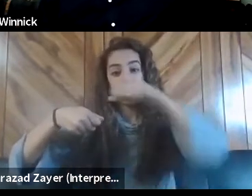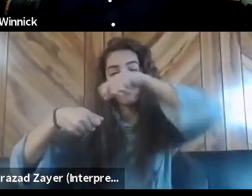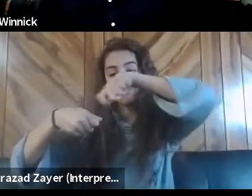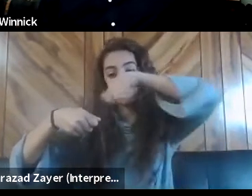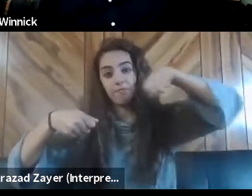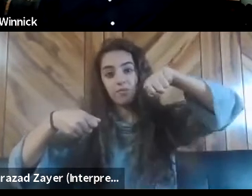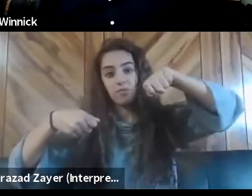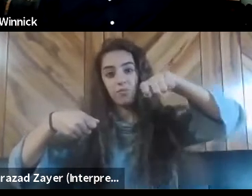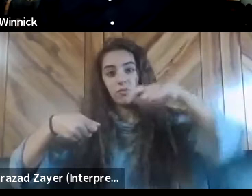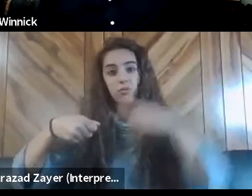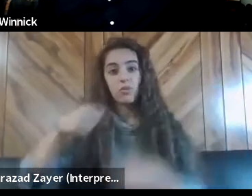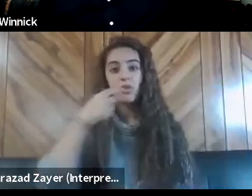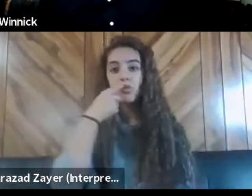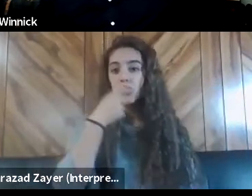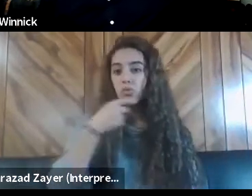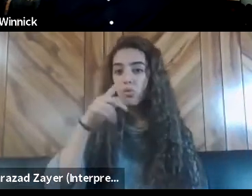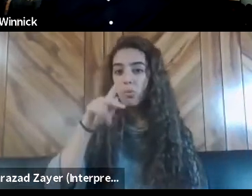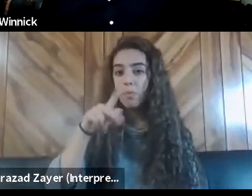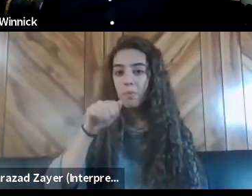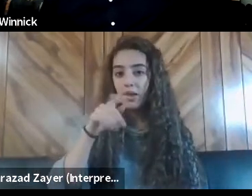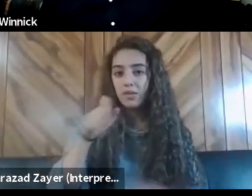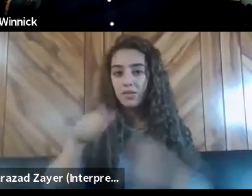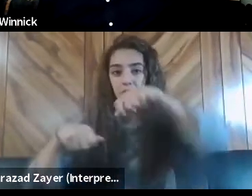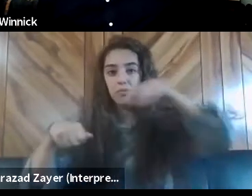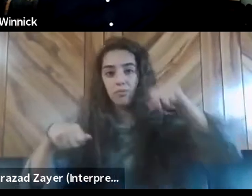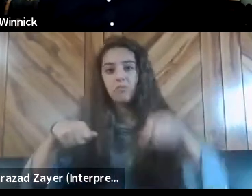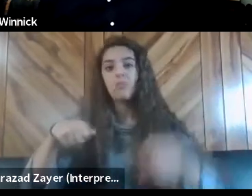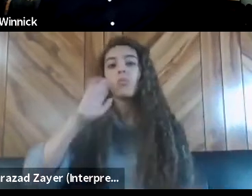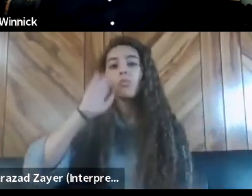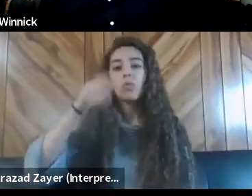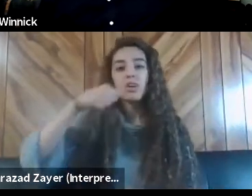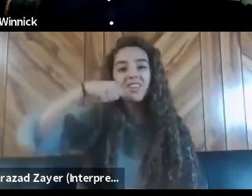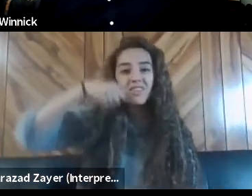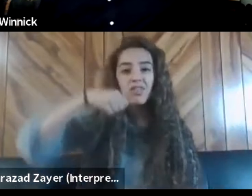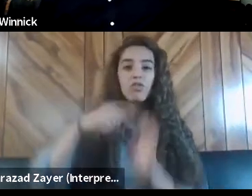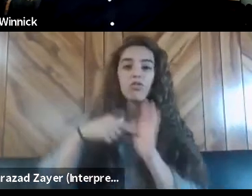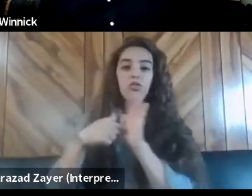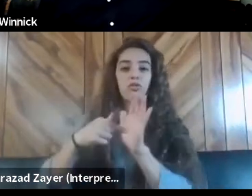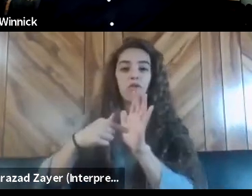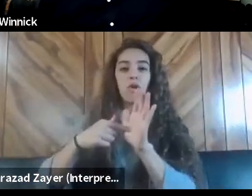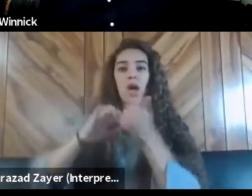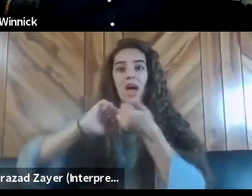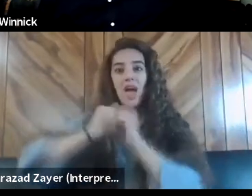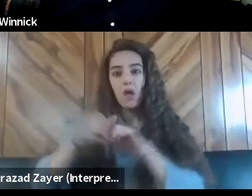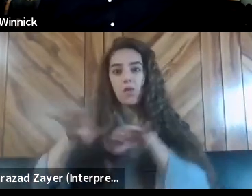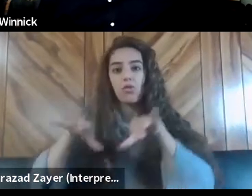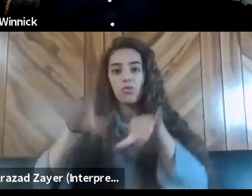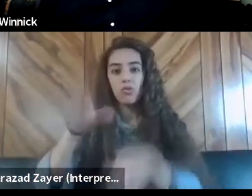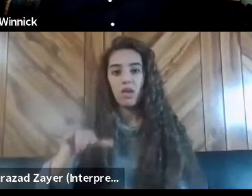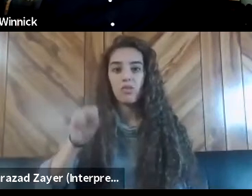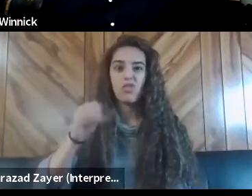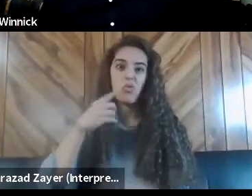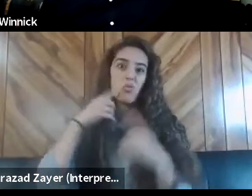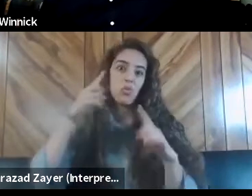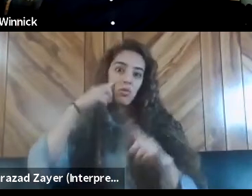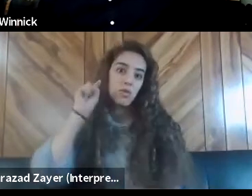at him or say, you know, brush your teeth. That works better for him. So we figure out how to do that. getting him to tie his